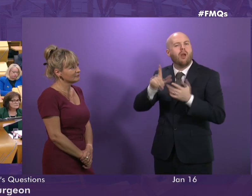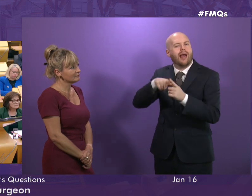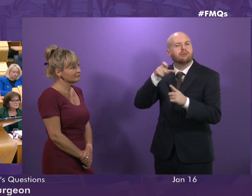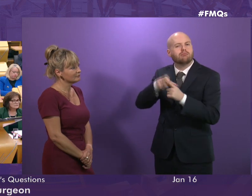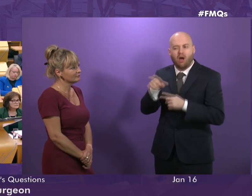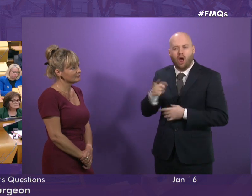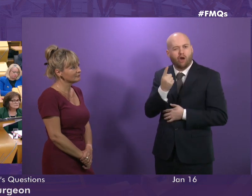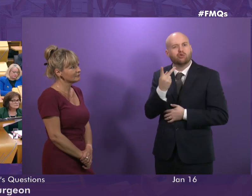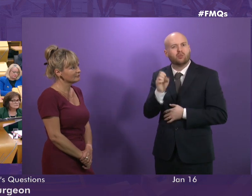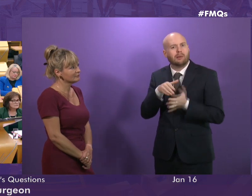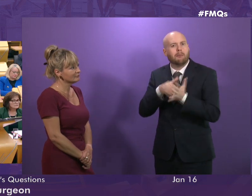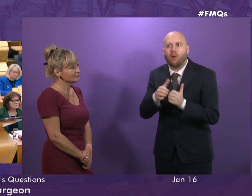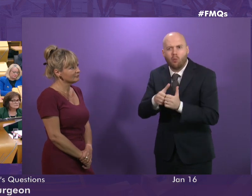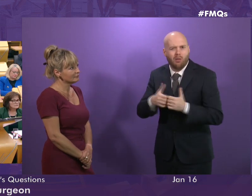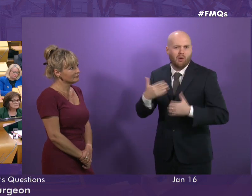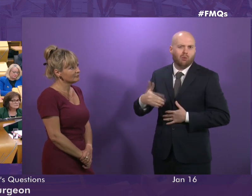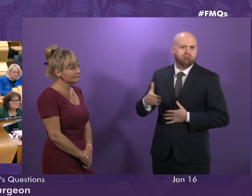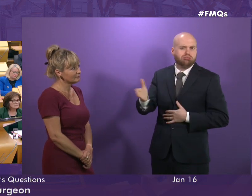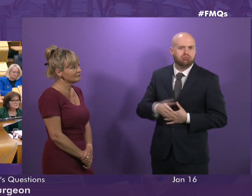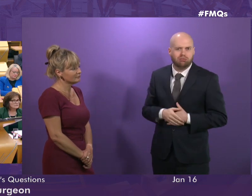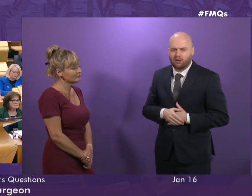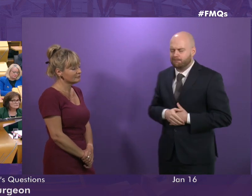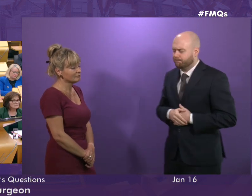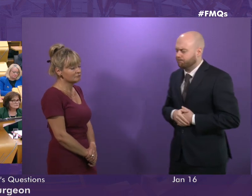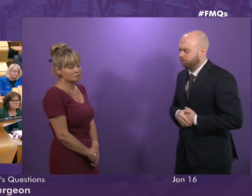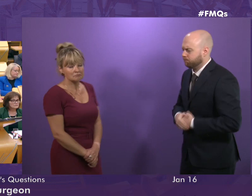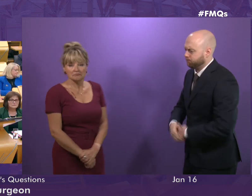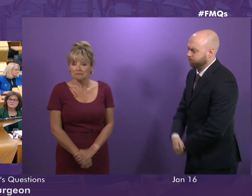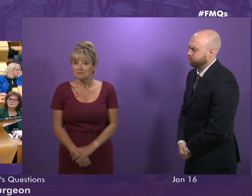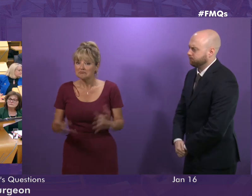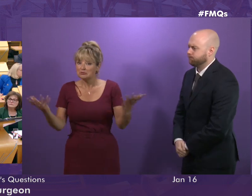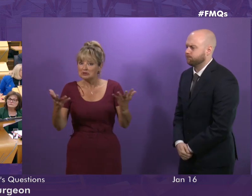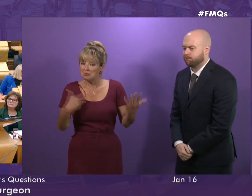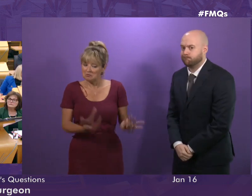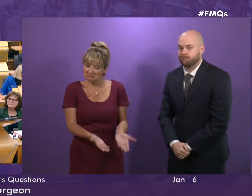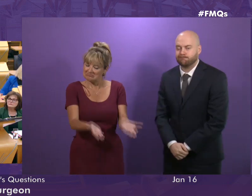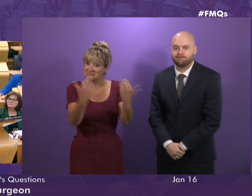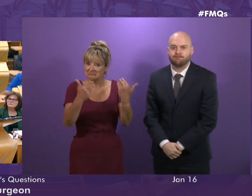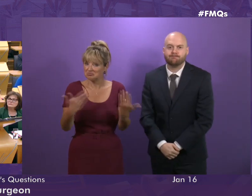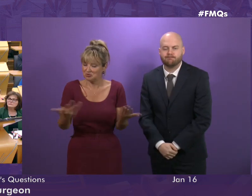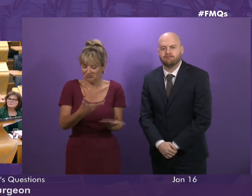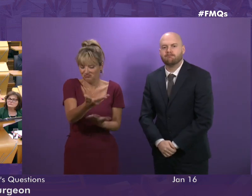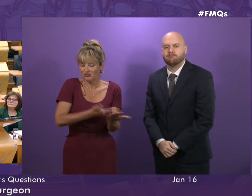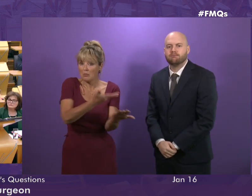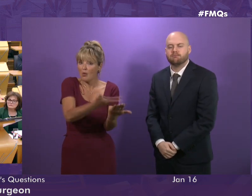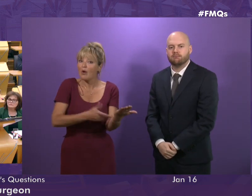We welcome today’s report, because it also highlights the positive effect that city region